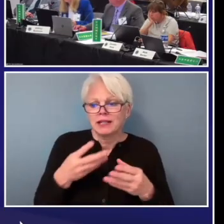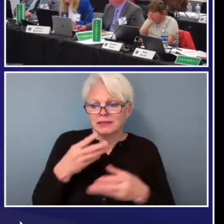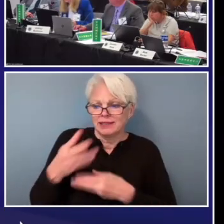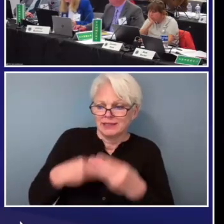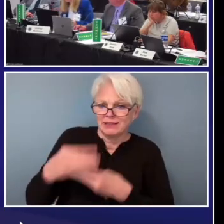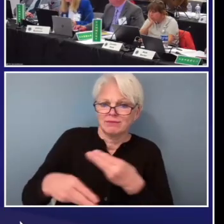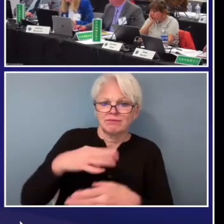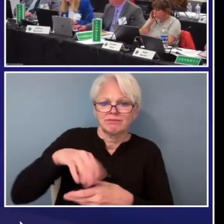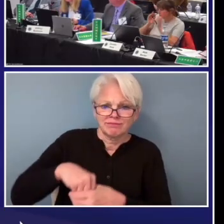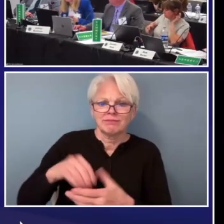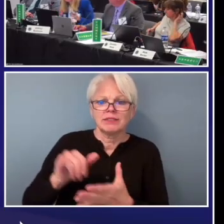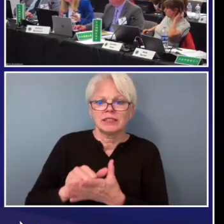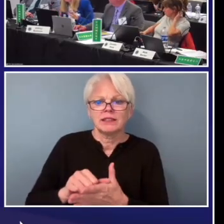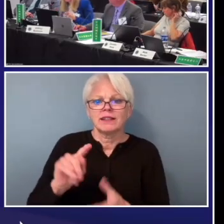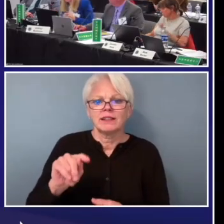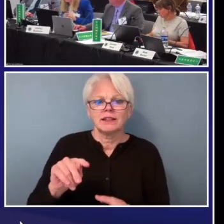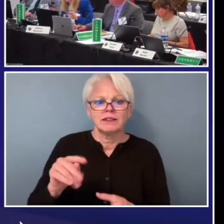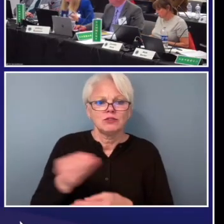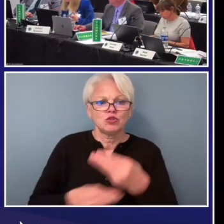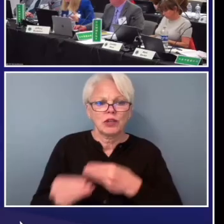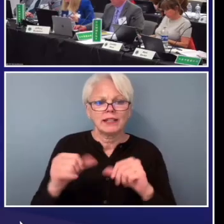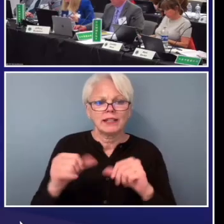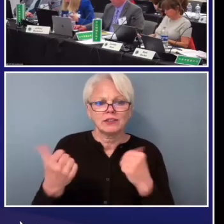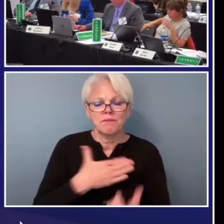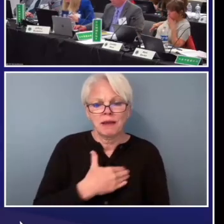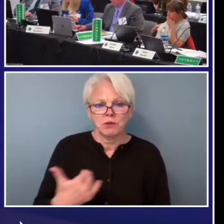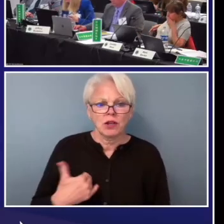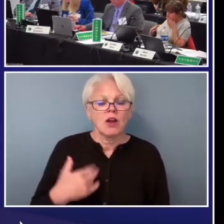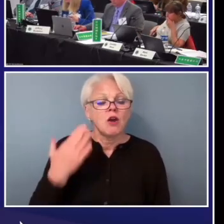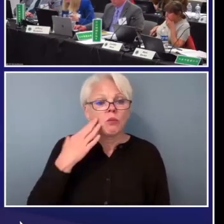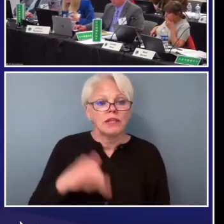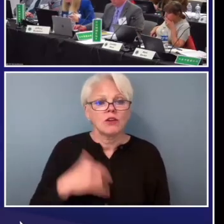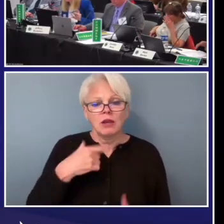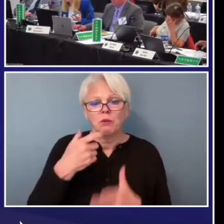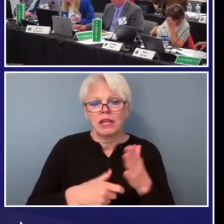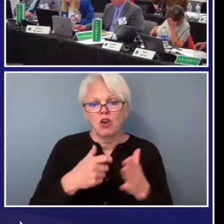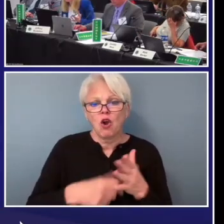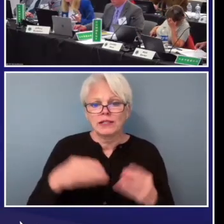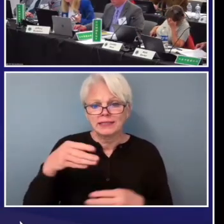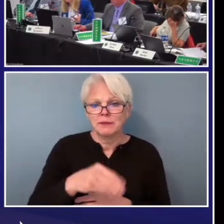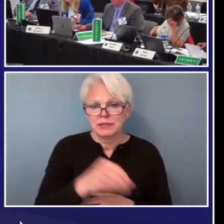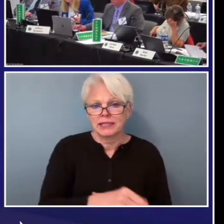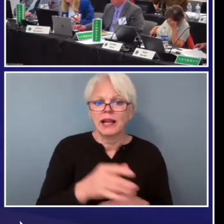we don't understand which costs go where, we know that we're cross-subsidizing. And this will create true transparency.